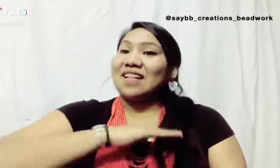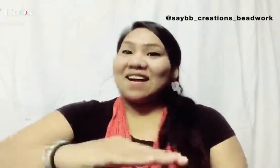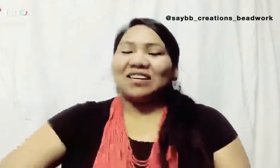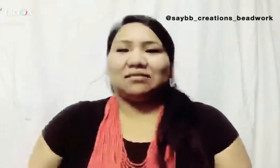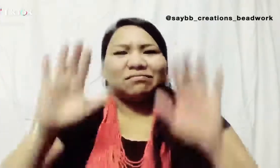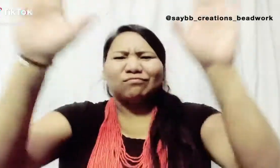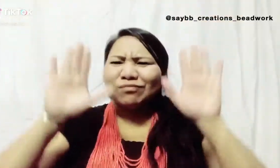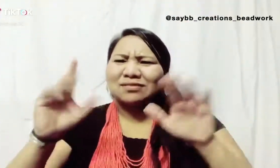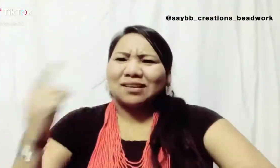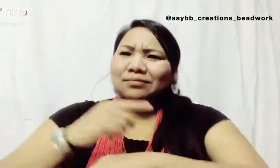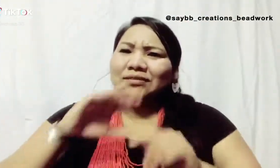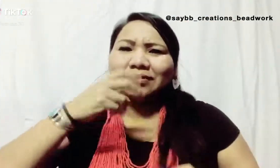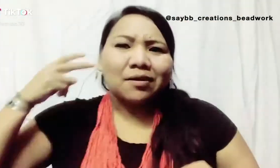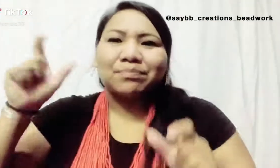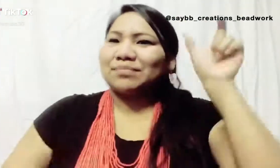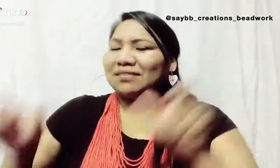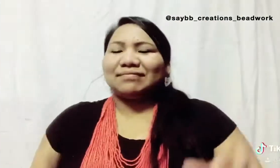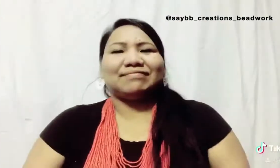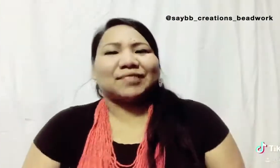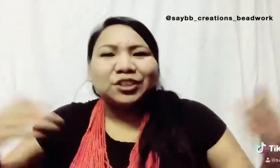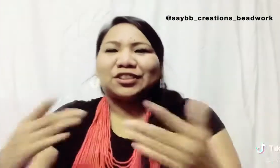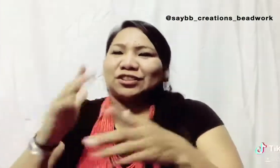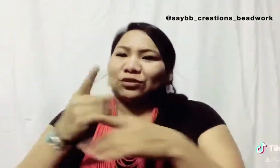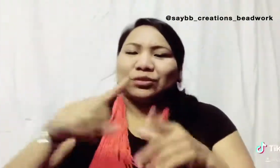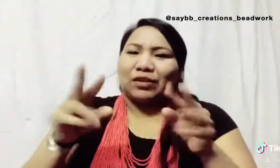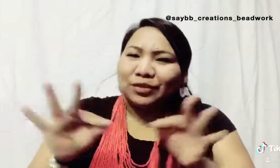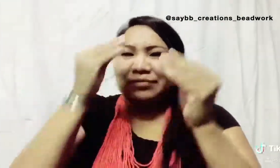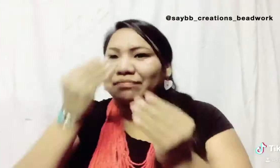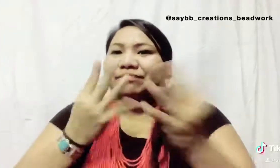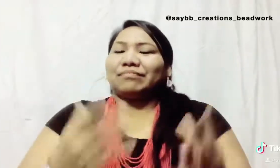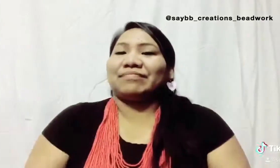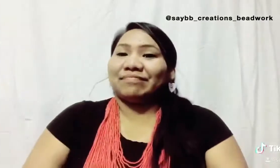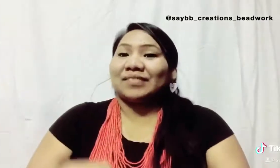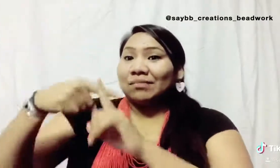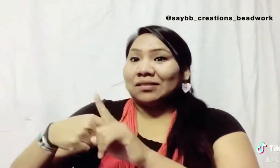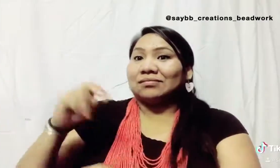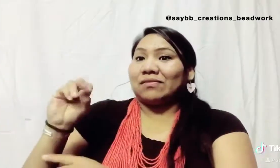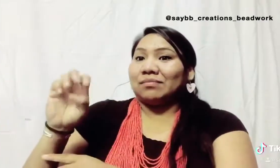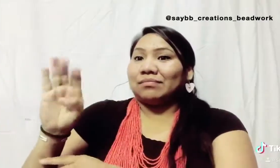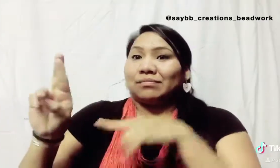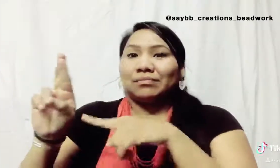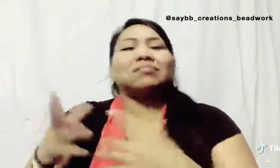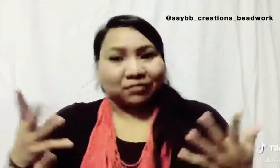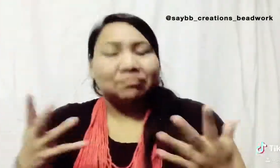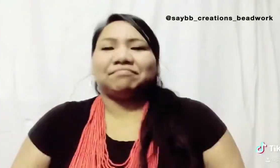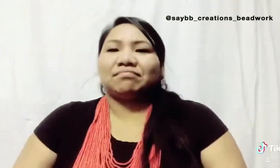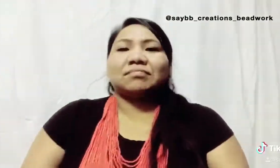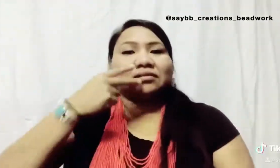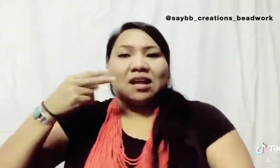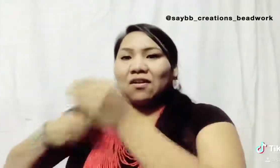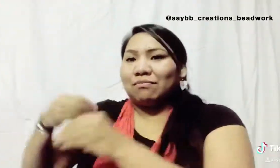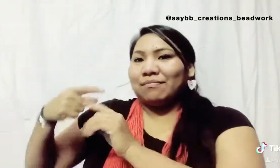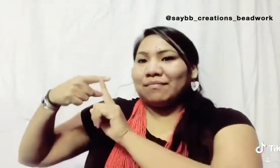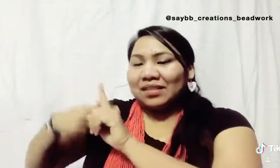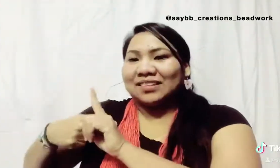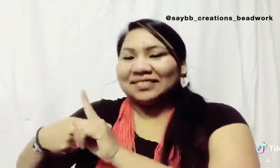Hello! It is a wonderful day to be a native person! I’m here to share with you pieces of very important information; First, the month of November is, Native American Heritage Month!